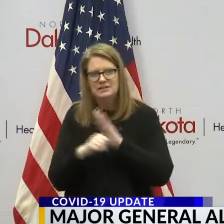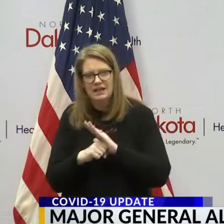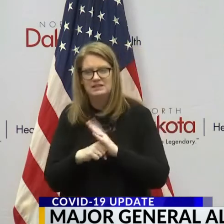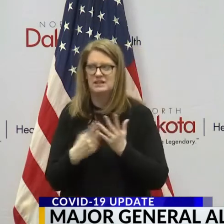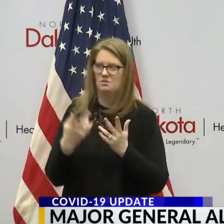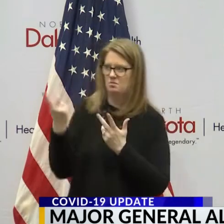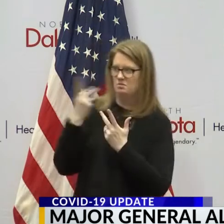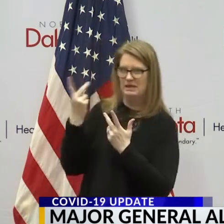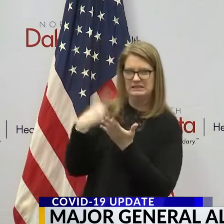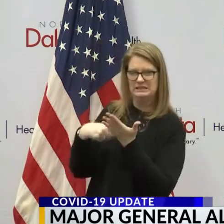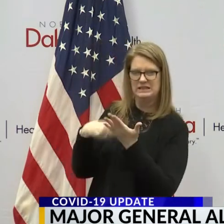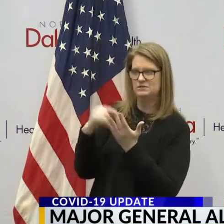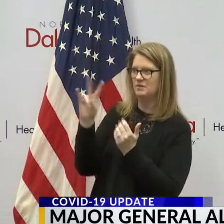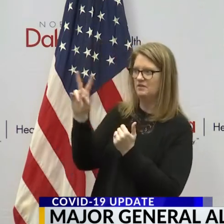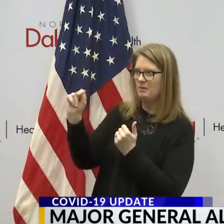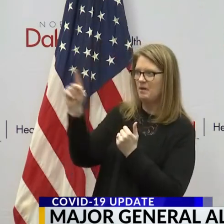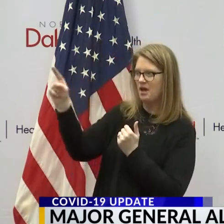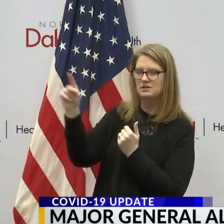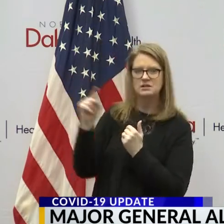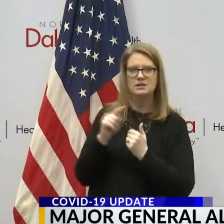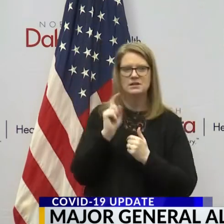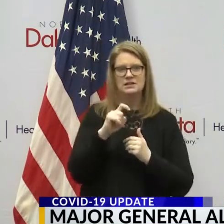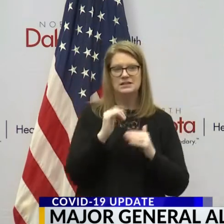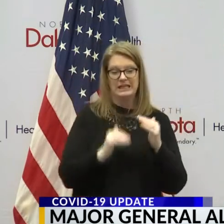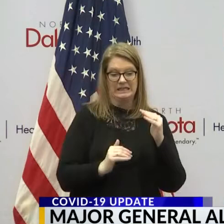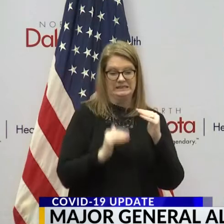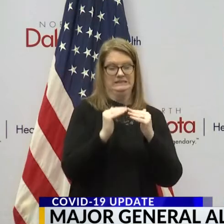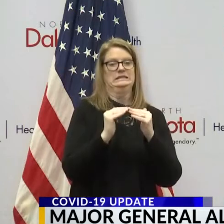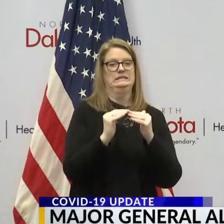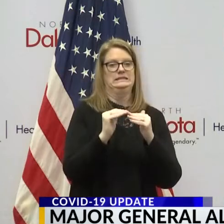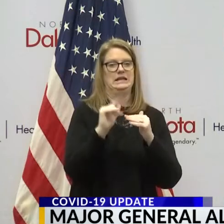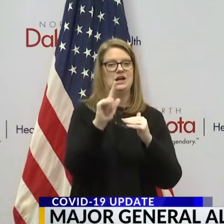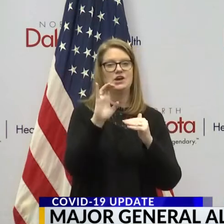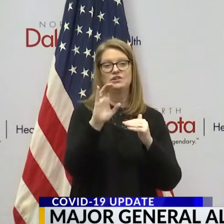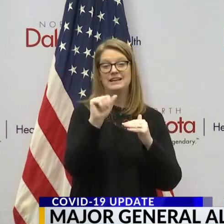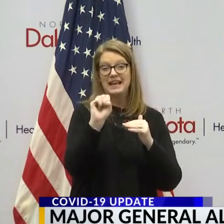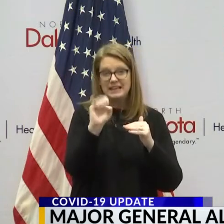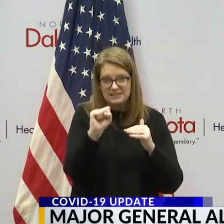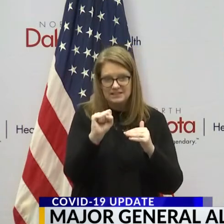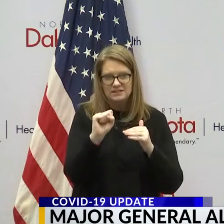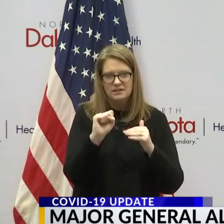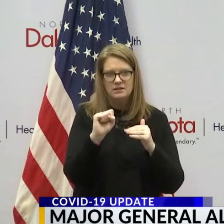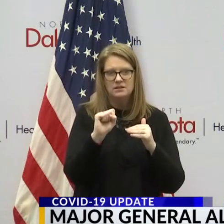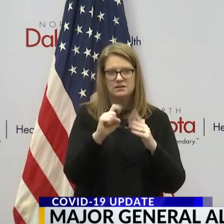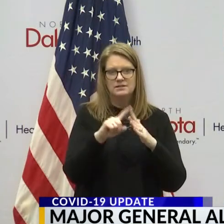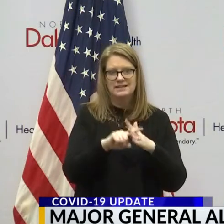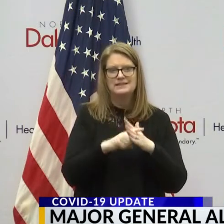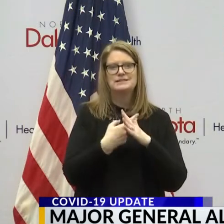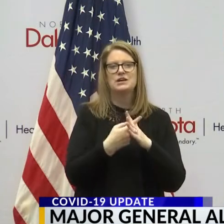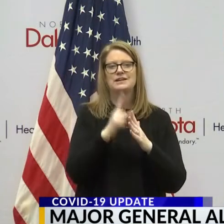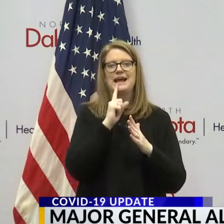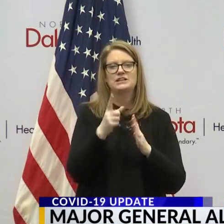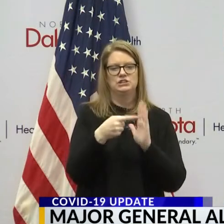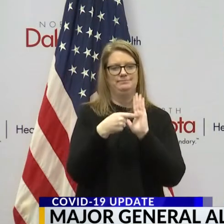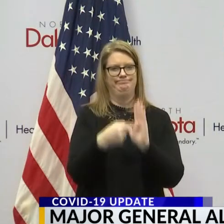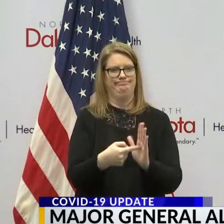UNCERTAINTY OF THE PANDEMIC, THE MODELING PIECE IN WHICH WE ARE SPEAKING WITH VERMONT TODAY